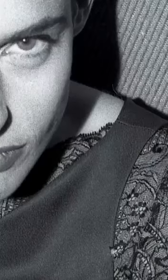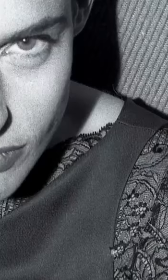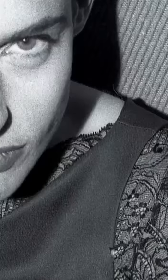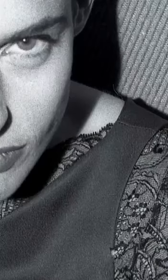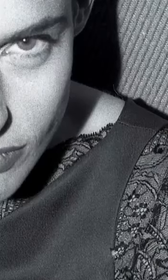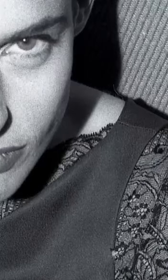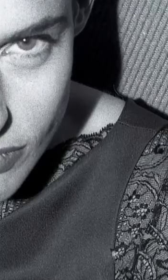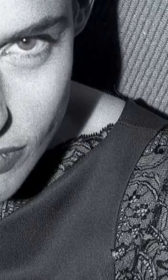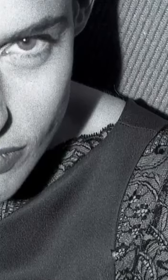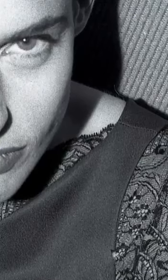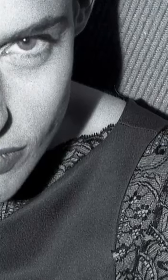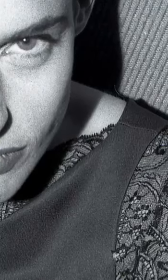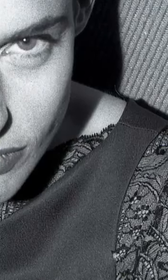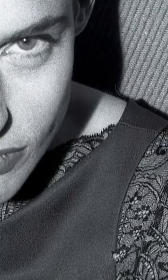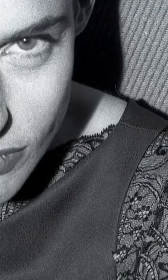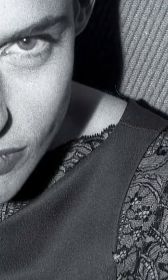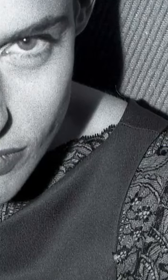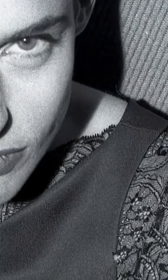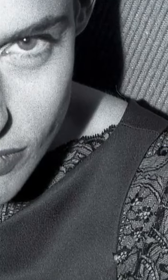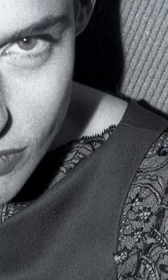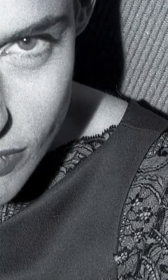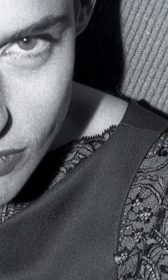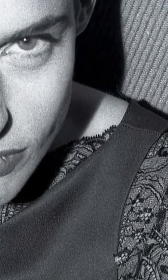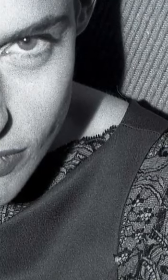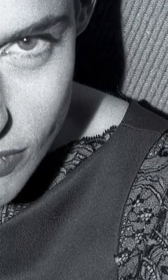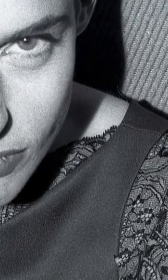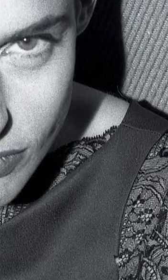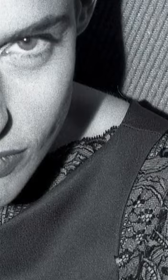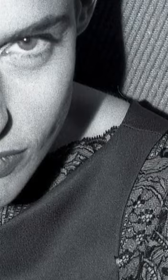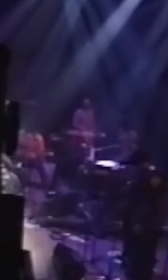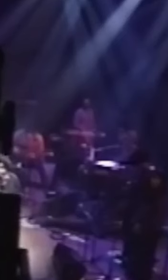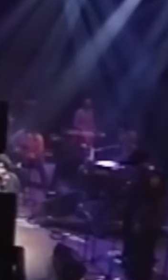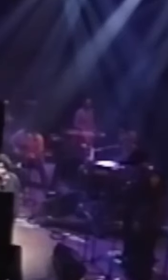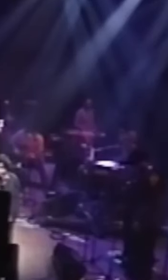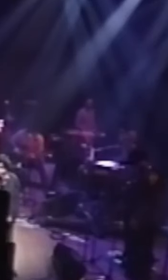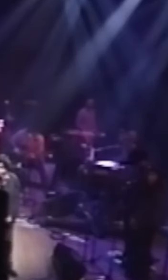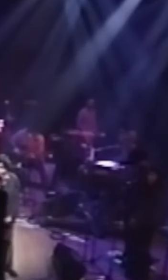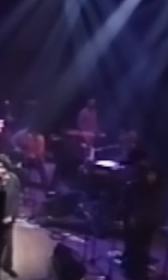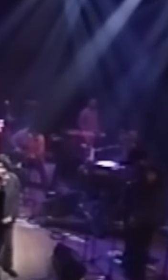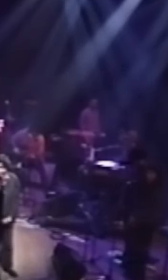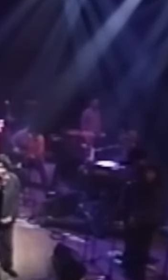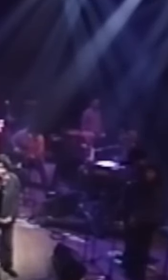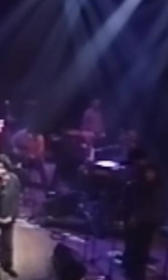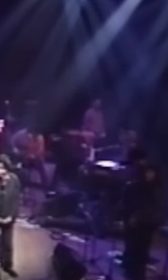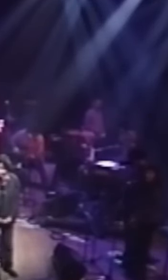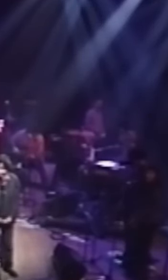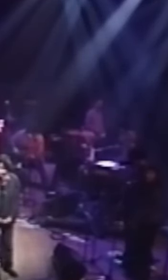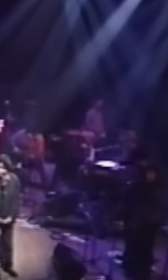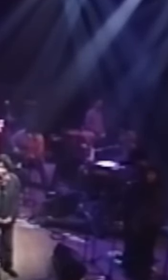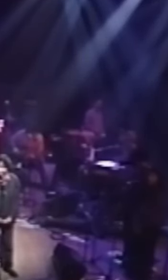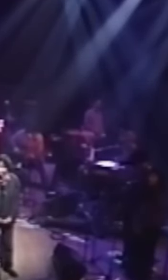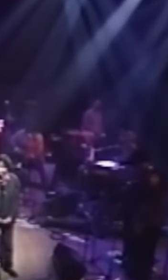She went on to win Best Female ARIA Award in 1992. Deborah's music is not limited to record.